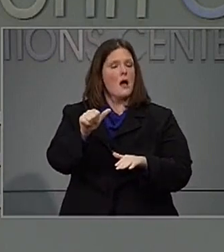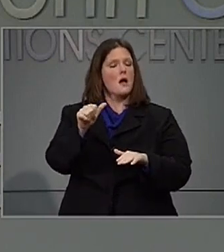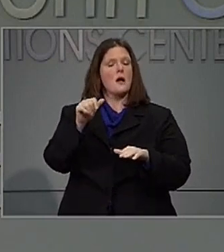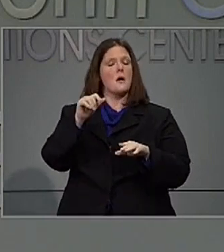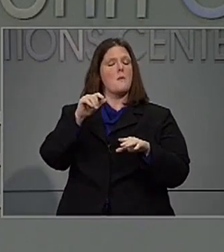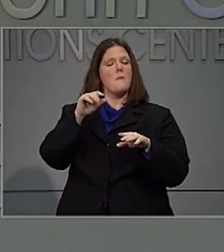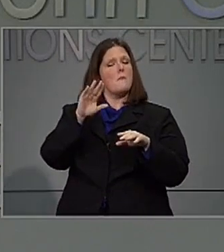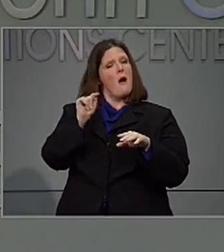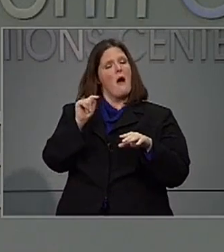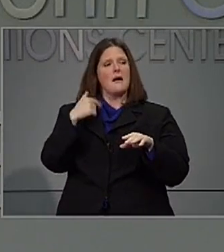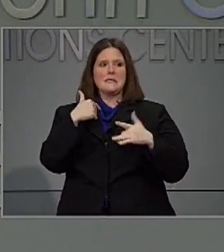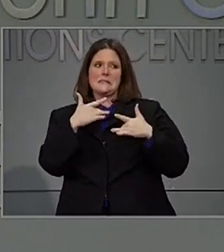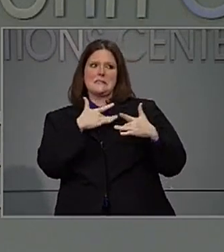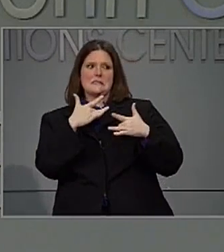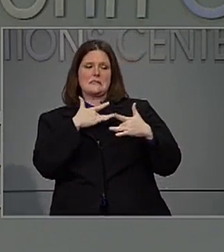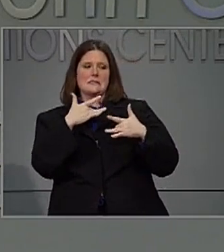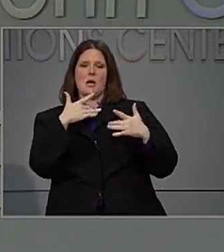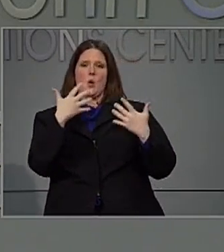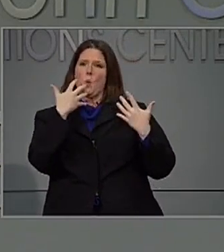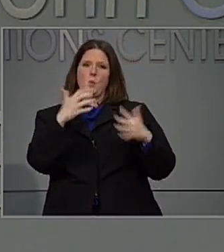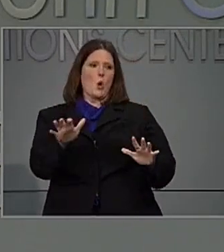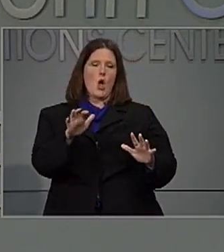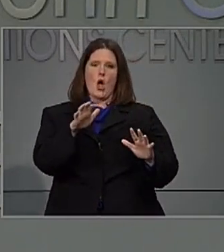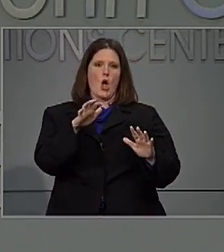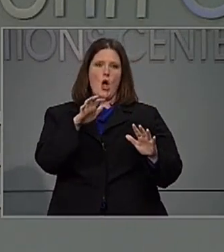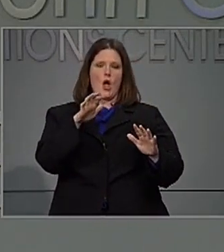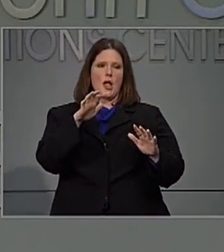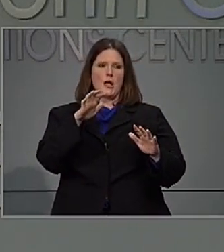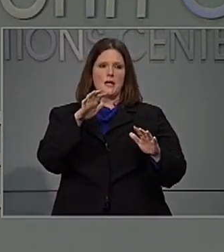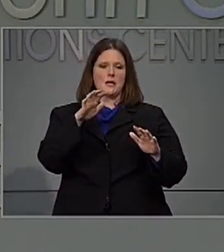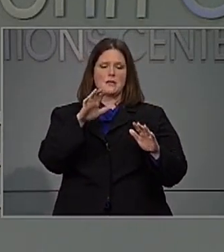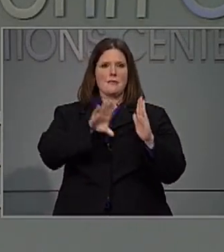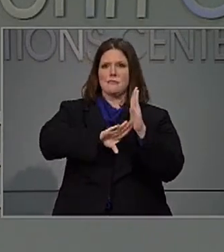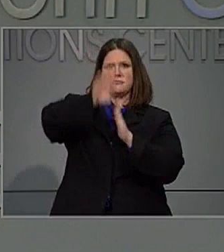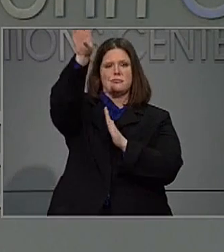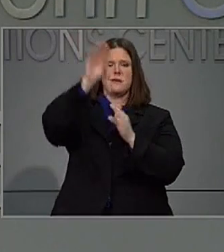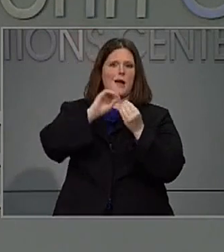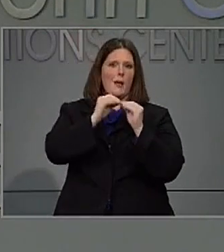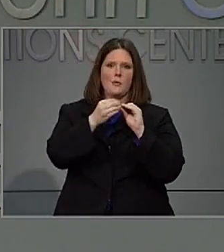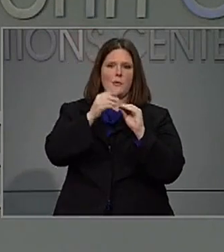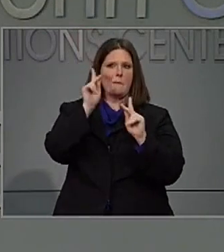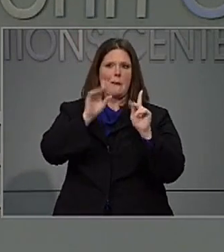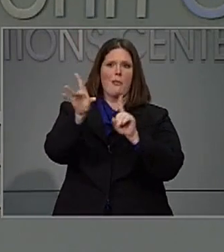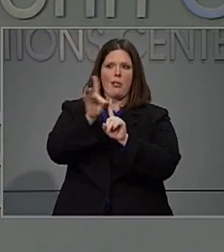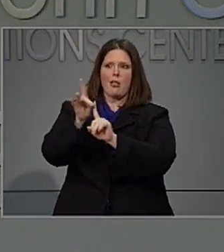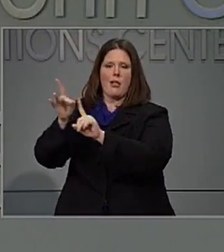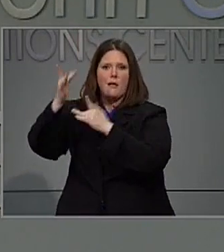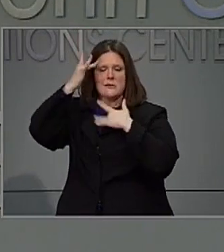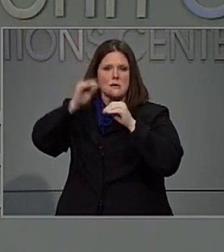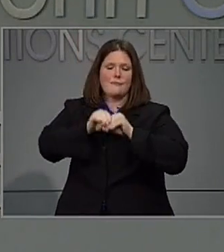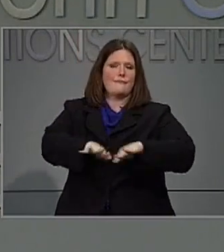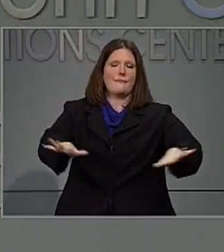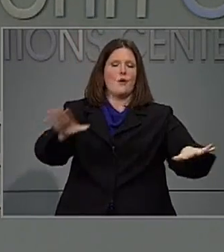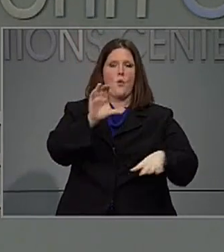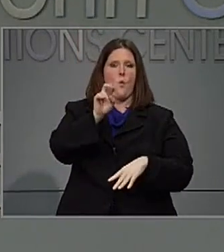IS OPENING RIGHT NOW. WE ARE CONCERNED ABOUT HOW FAST THEY ARE MOVING. WE HOPE THAT TURNS OUT WELL. WE HOPE THAT MORE PEOPLE DON'T GET SICK, AND WE HOPE THAT IT